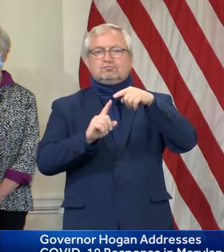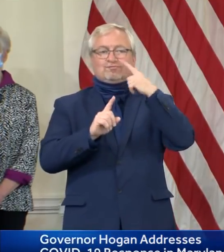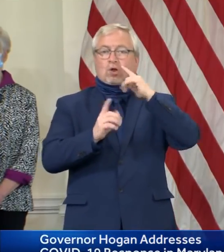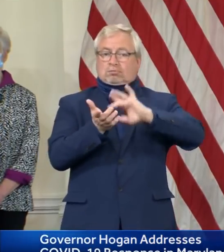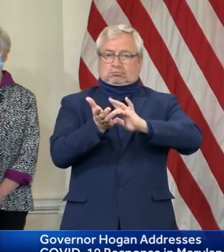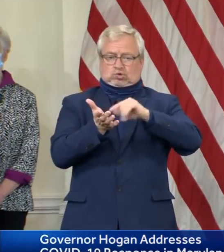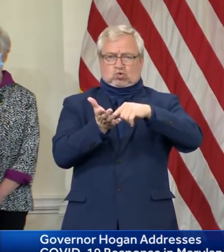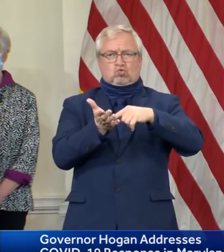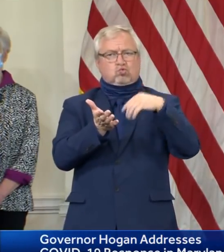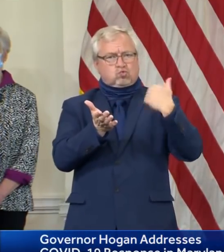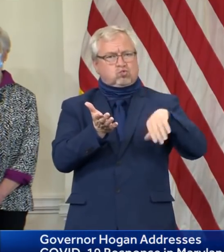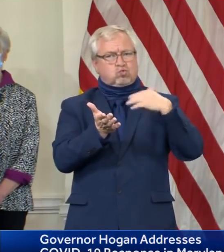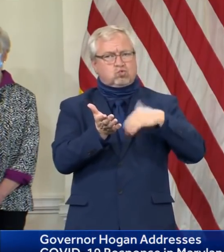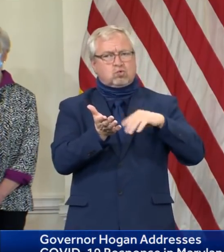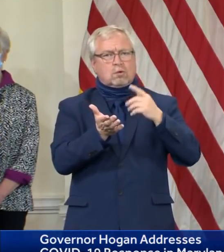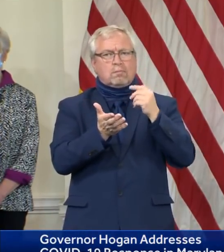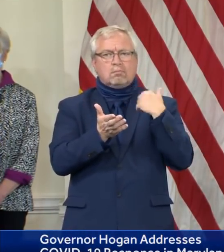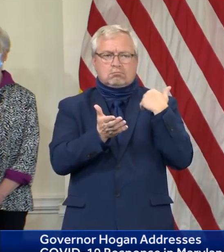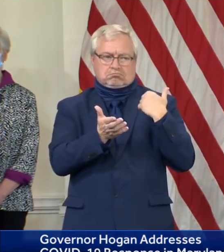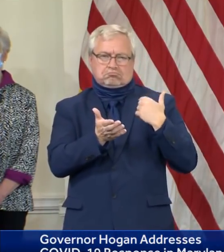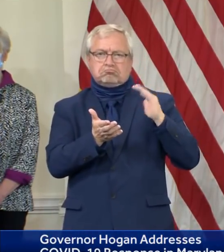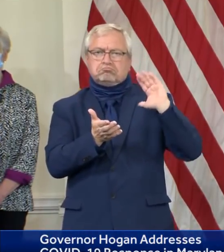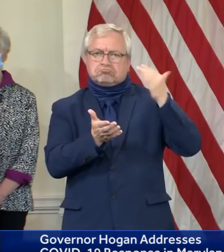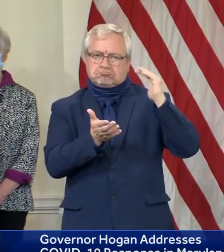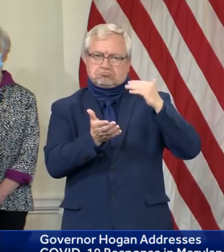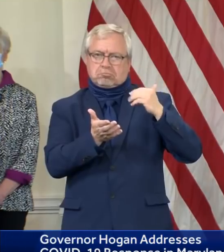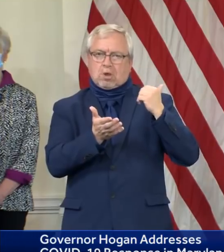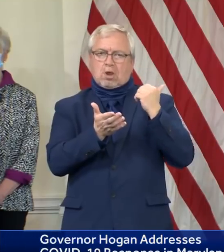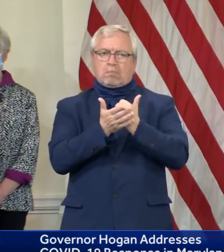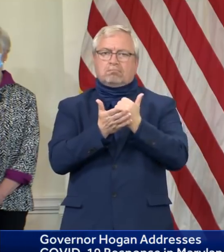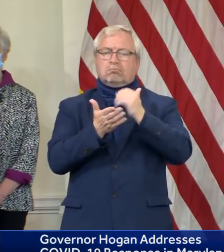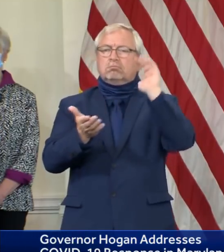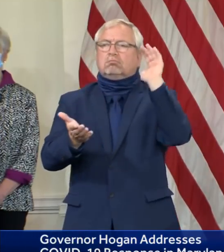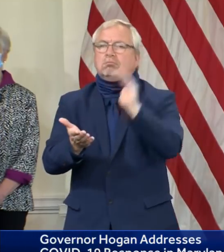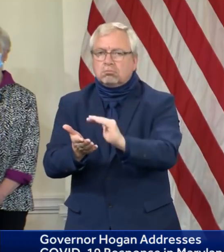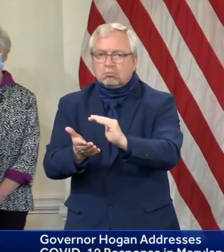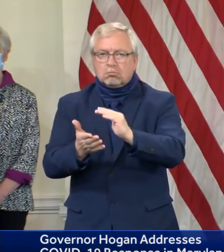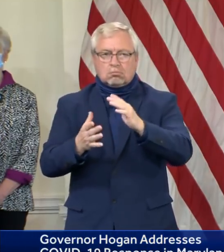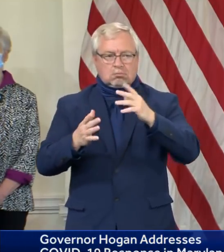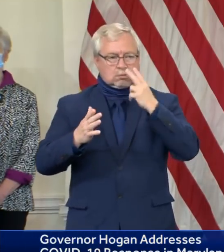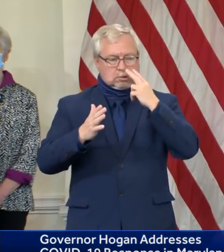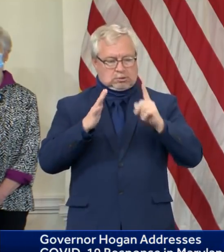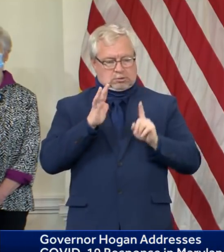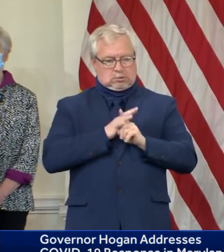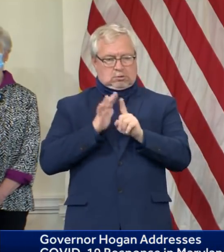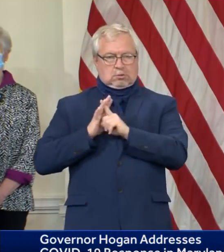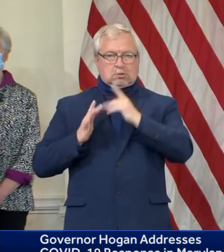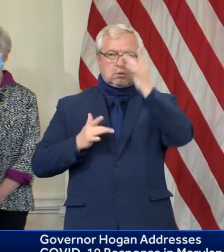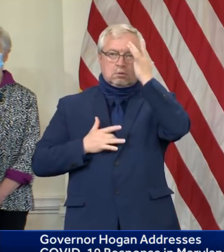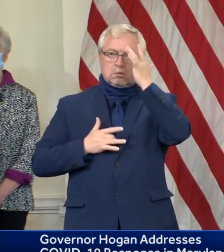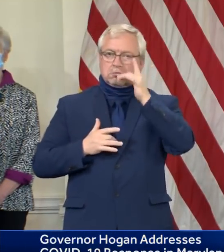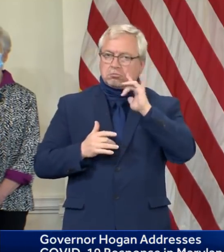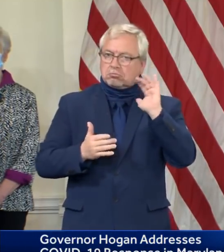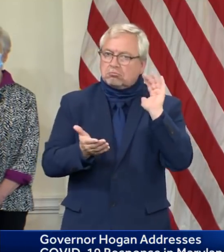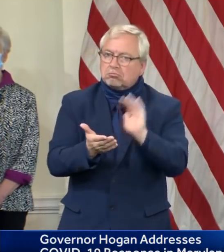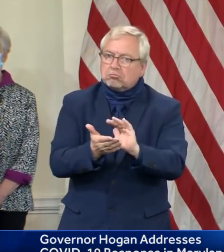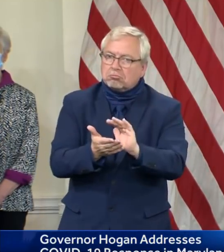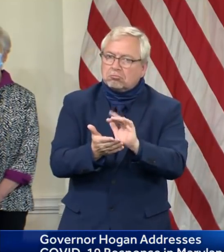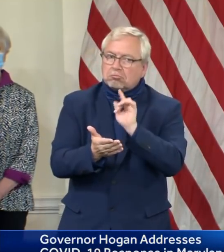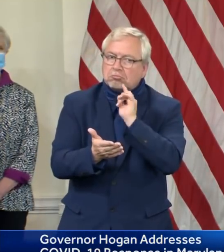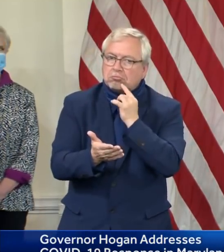THIS IS THE ONLY DRUG PROVEN IN A CLINICAL STUDY TO HELP WITH COVID-19.